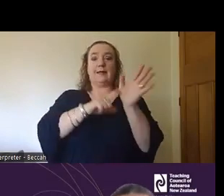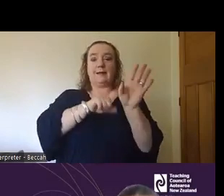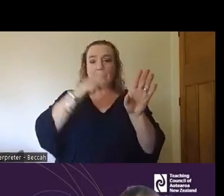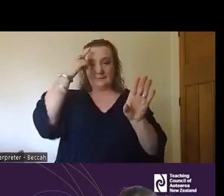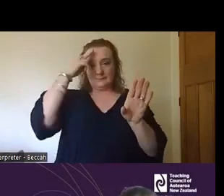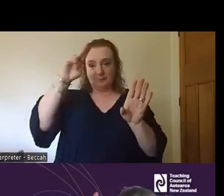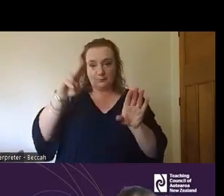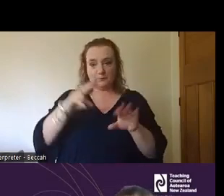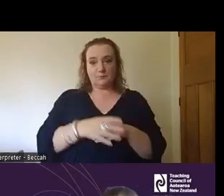My name is Kelly